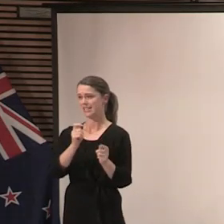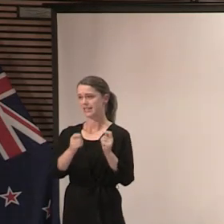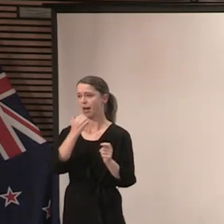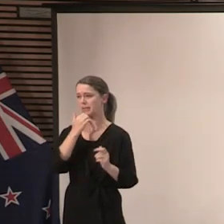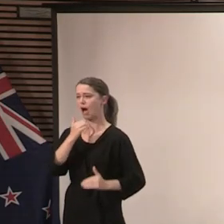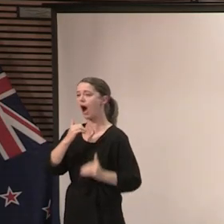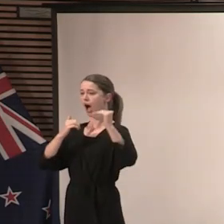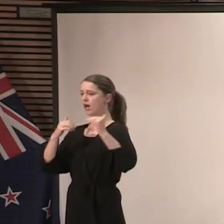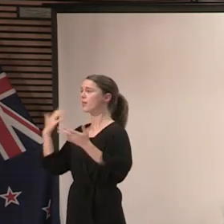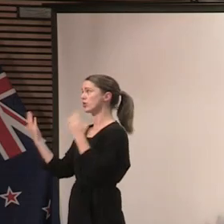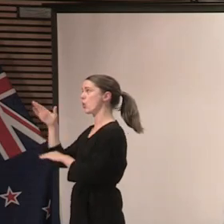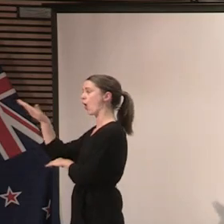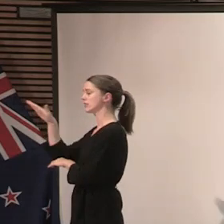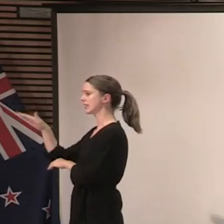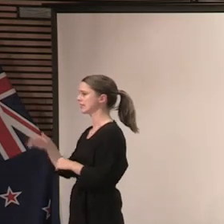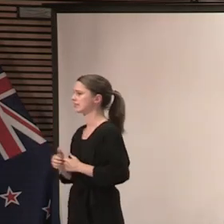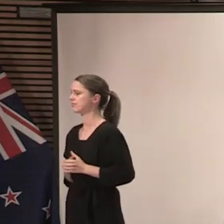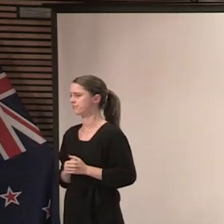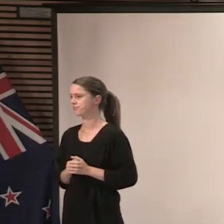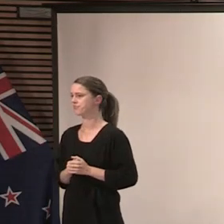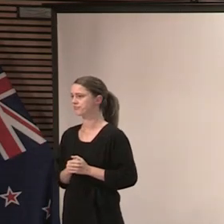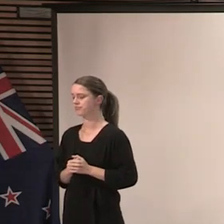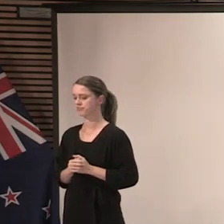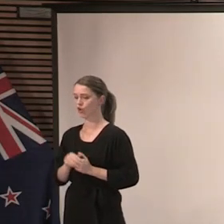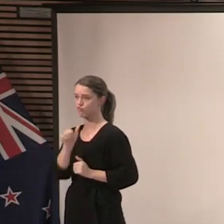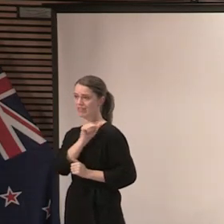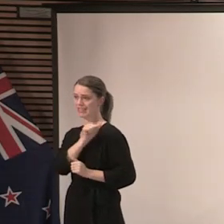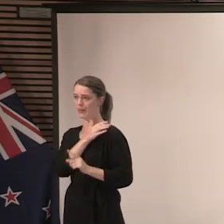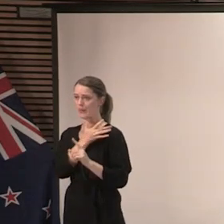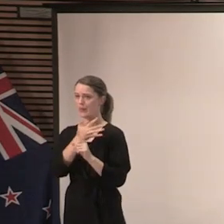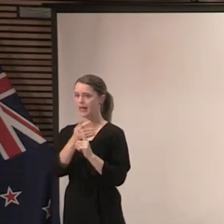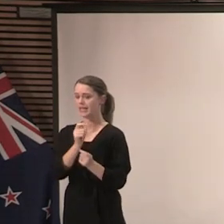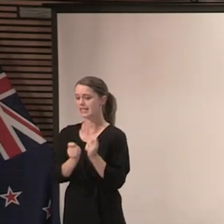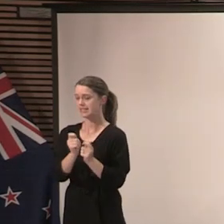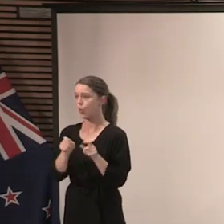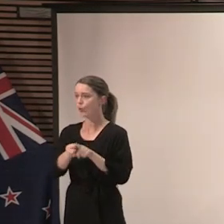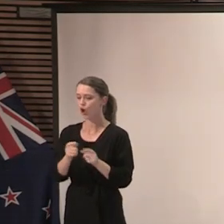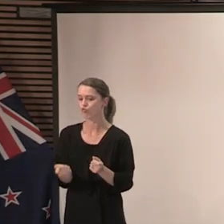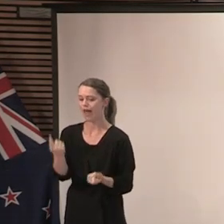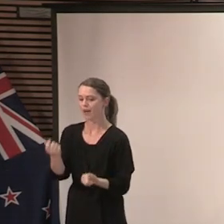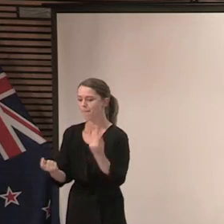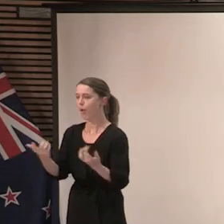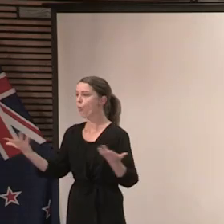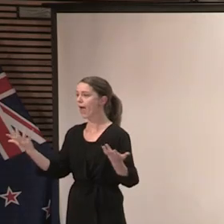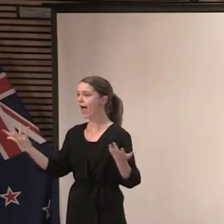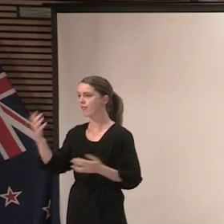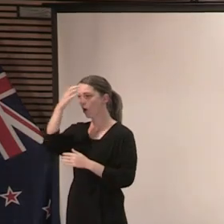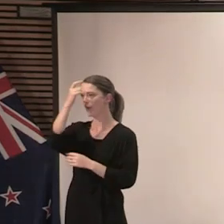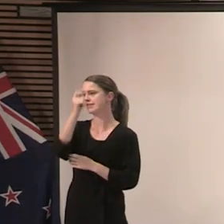85,000 New Zealanders, one of the highest testing rates per capita in the world. In the